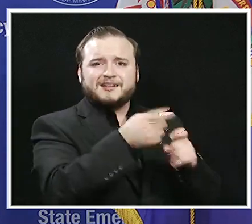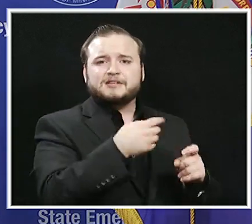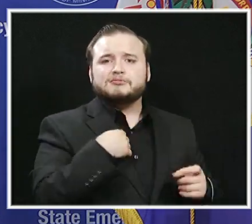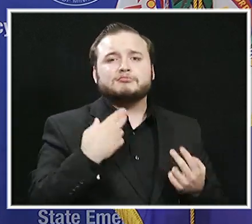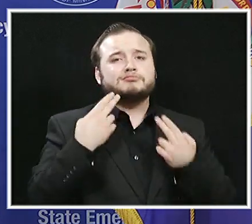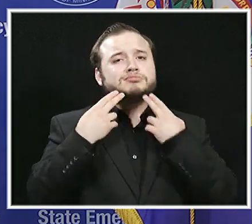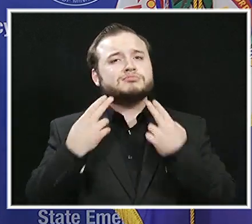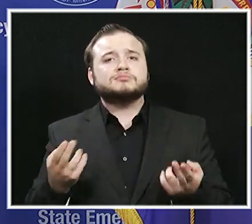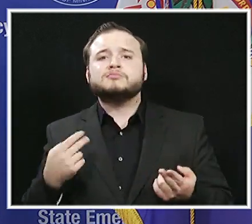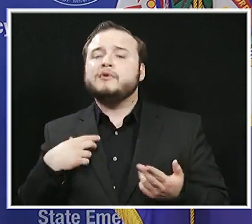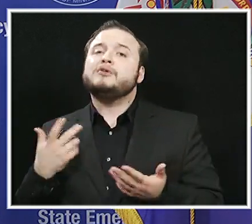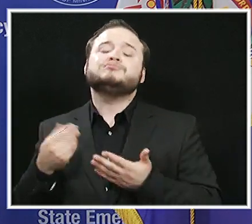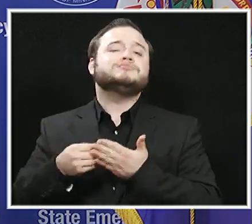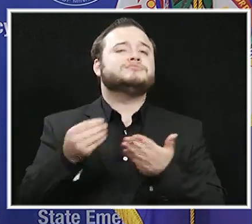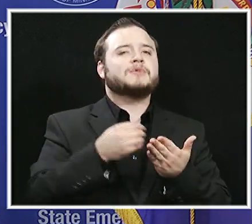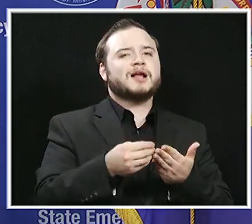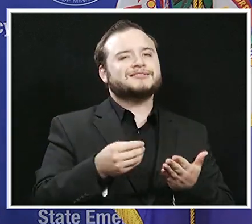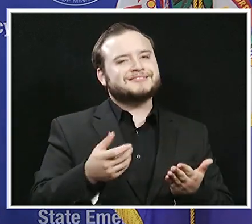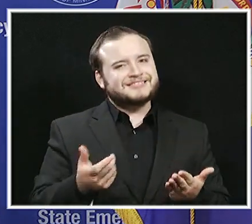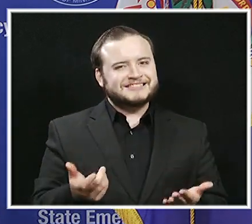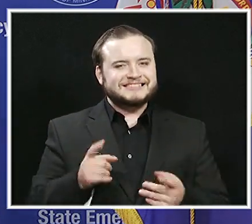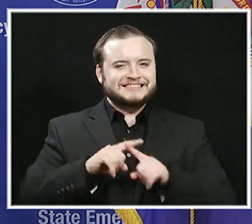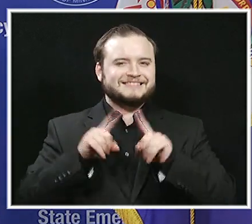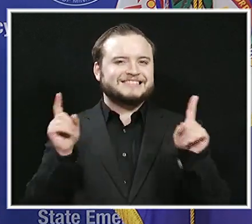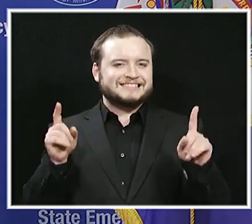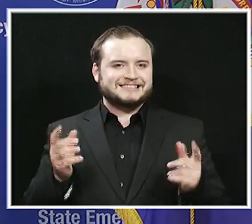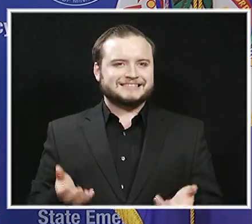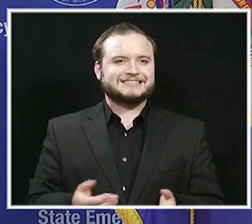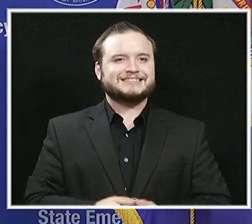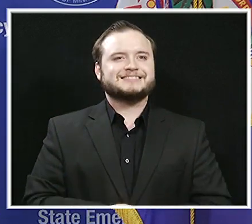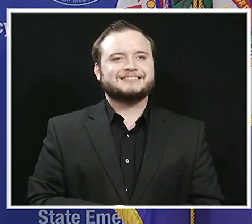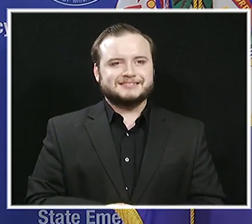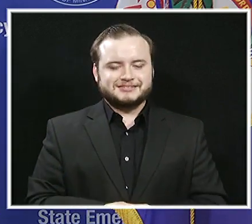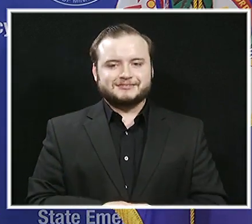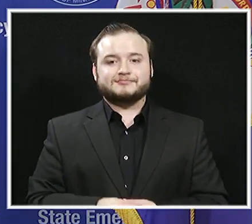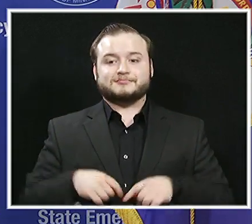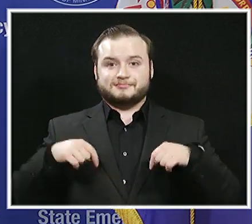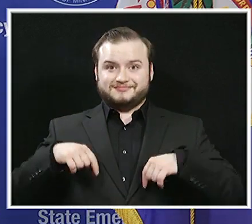and buying a gift for their grandparent. So I have said from the beginning that this is going to